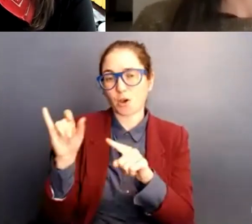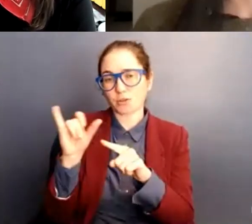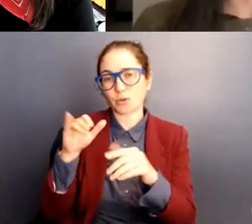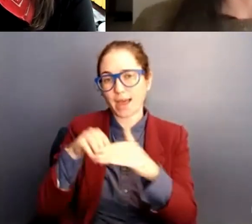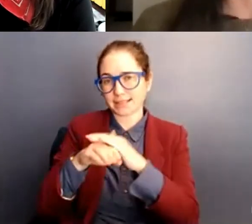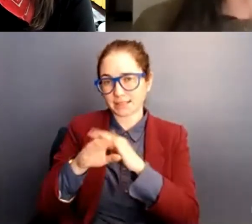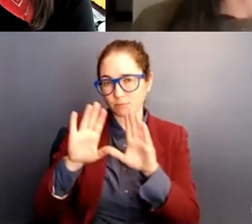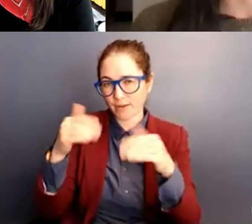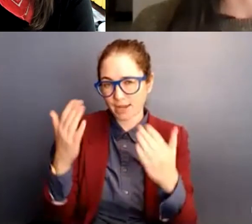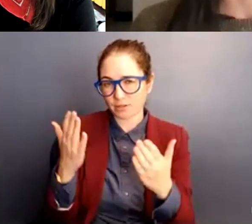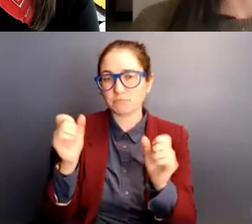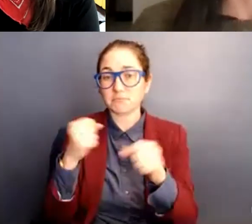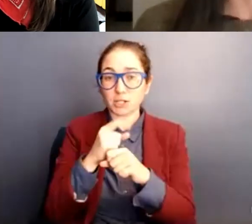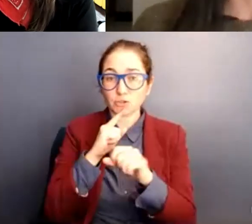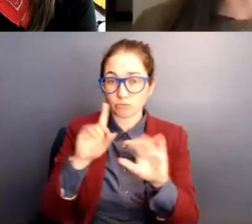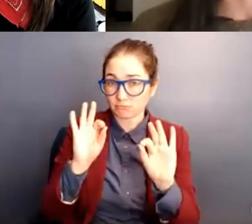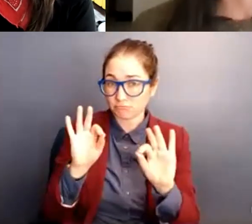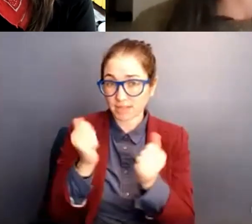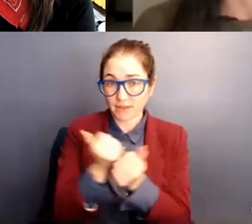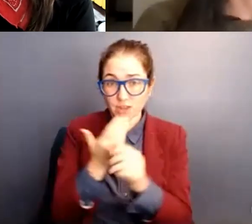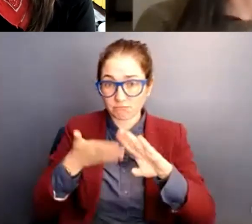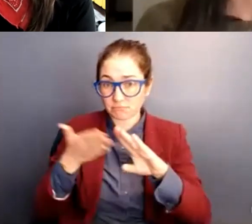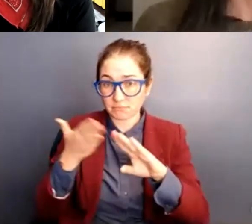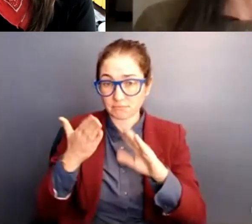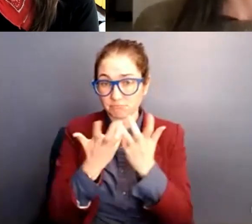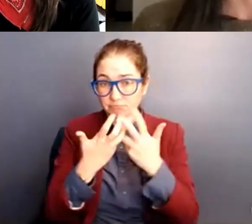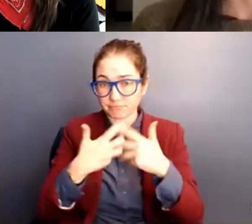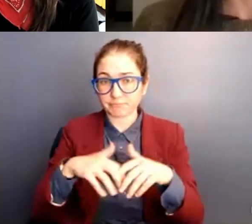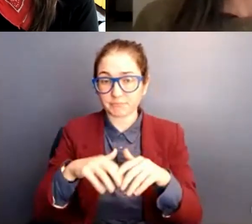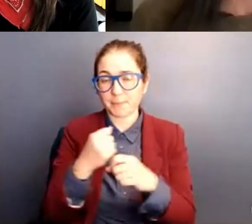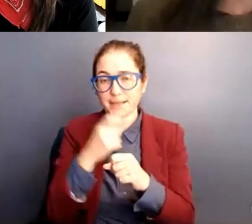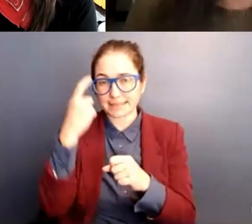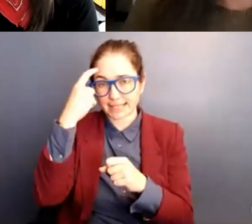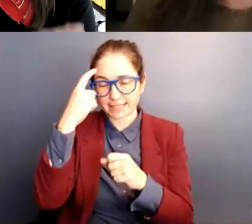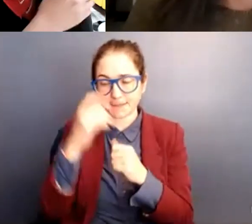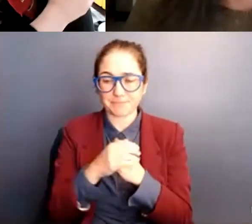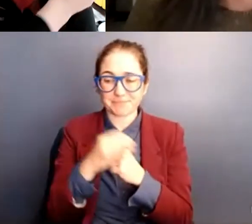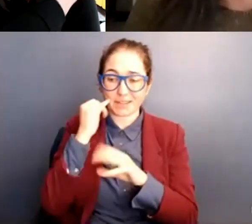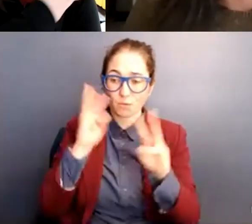So you can make sure everything's working and it makes sense. To you. So if you're worried about doing it for the first time,